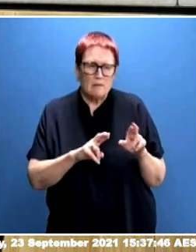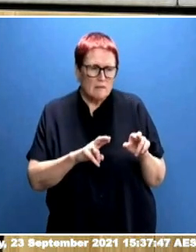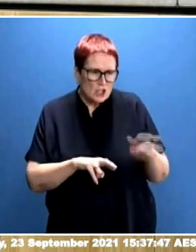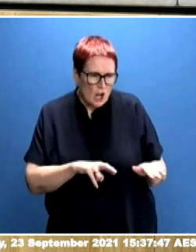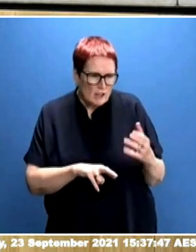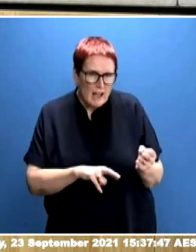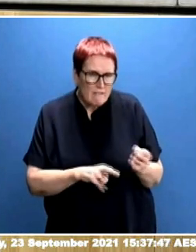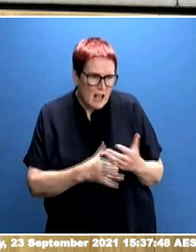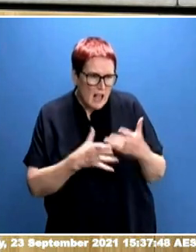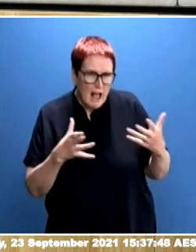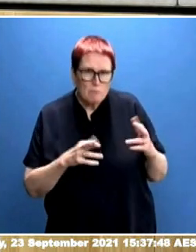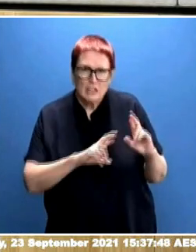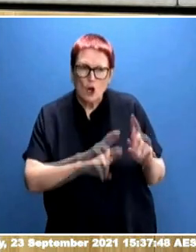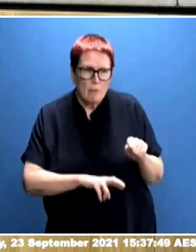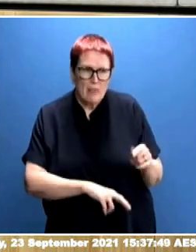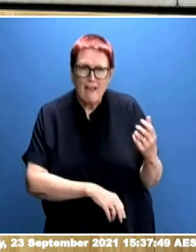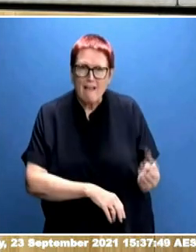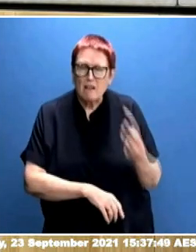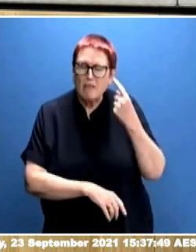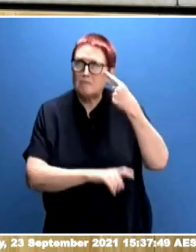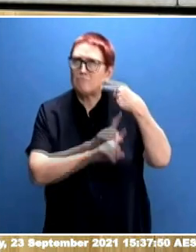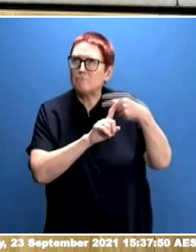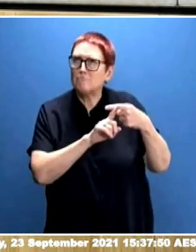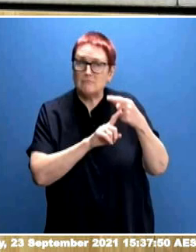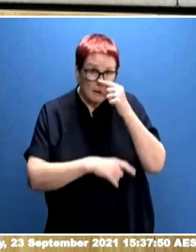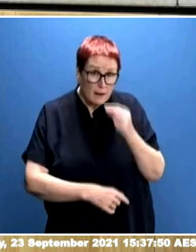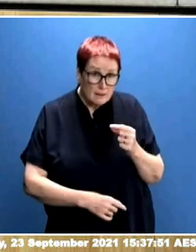I was just interested, Ms Kerr, with all of the work you do there in out-of-home